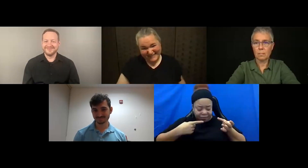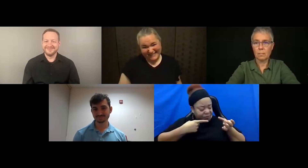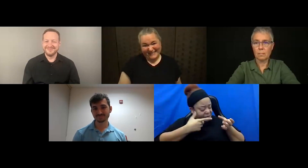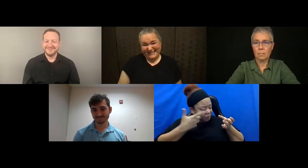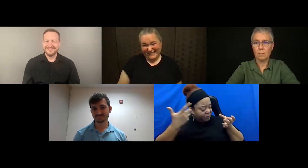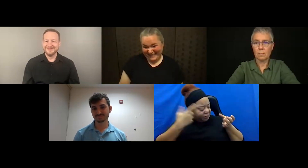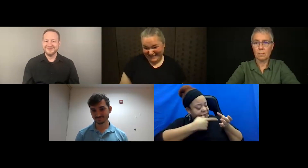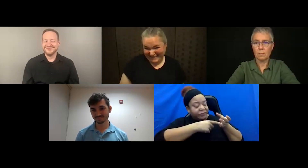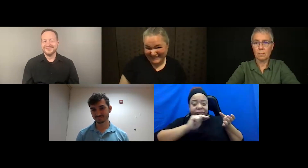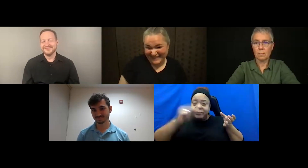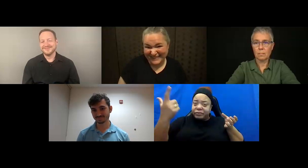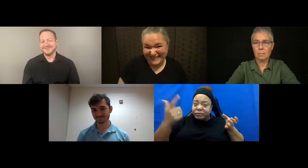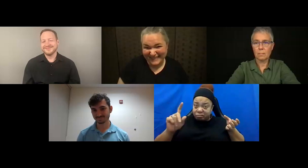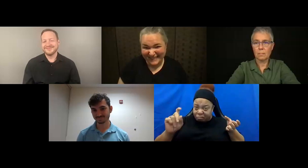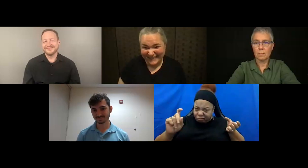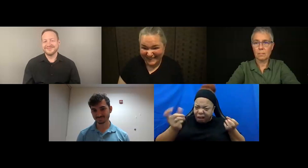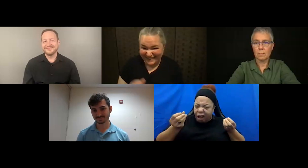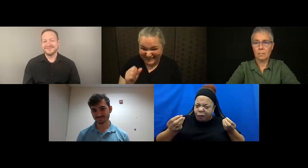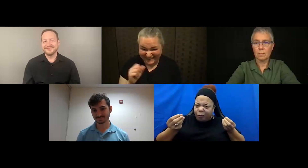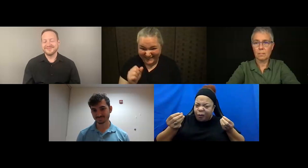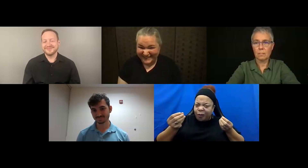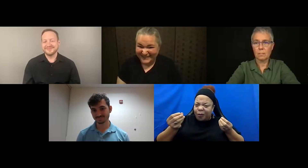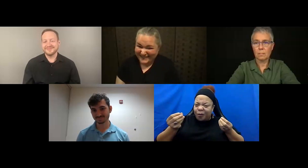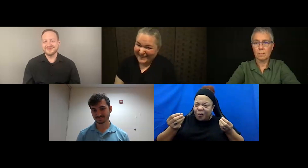with someone. Is the technology going to work? Is it going to be obsolete?